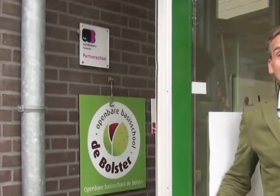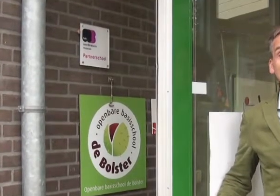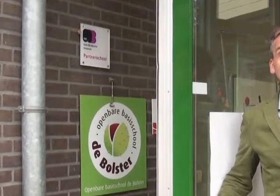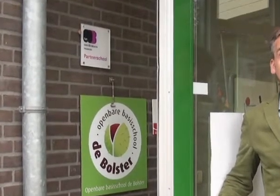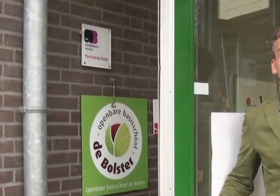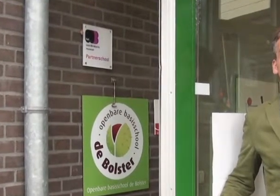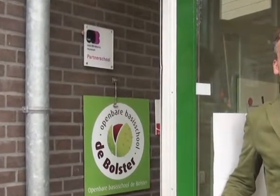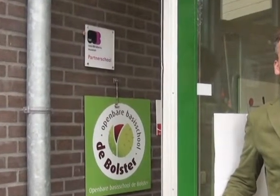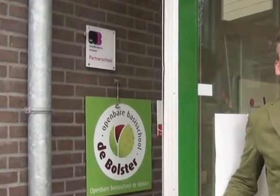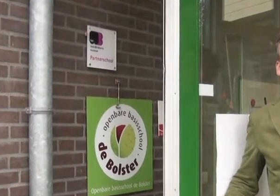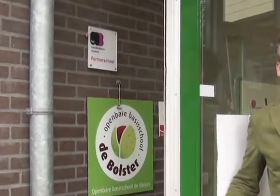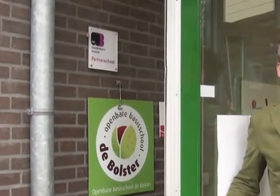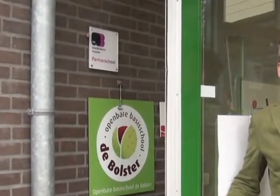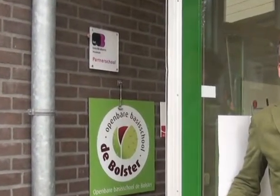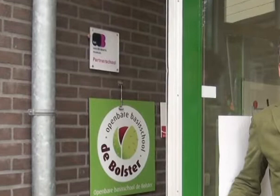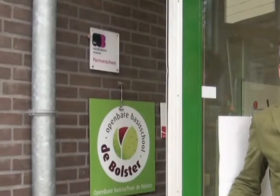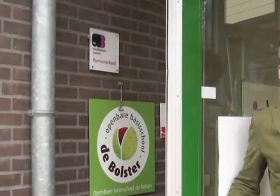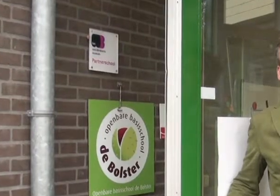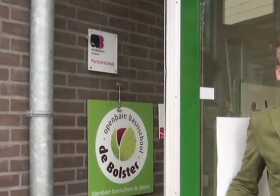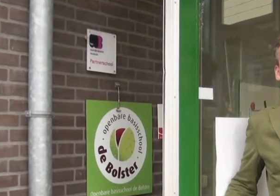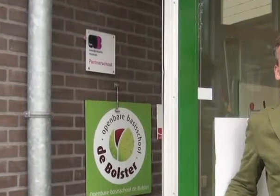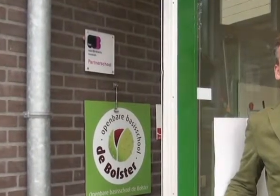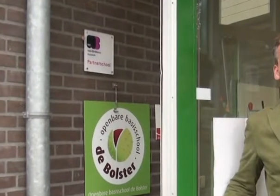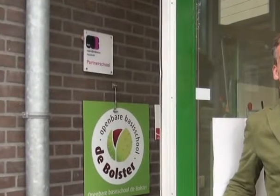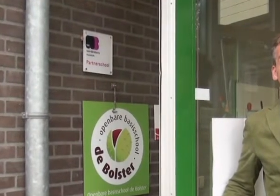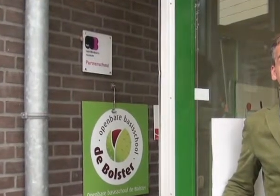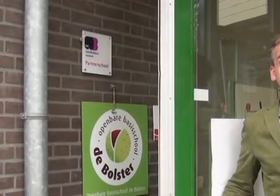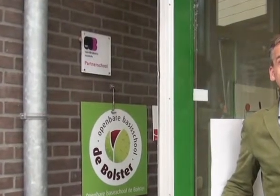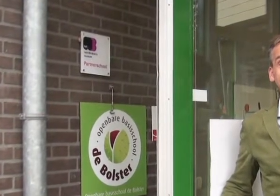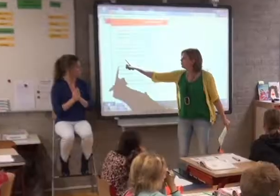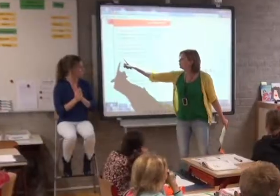At our school, deaf students are in the same classroom as hearing students.